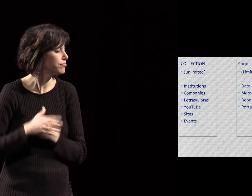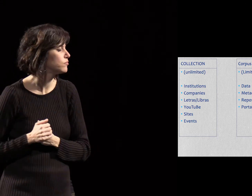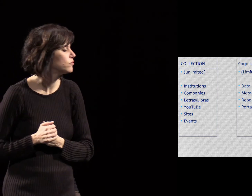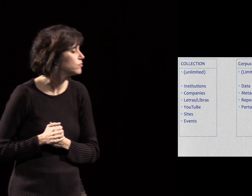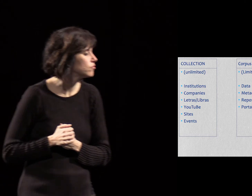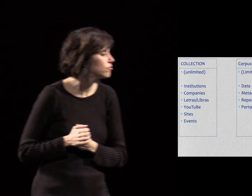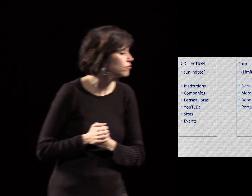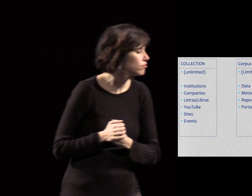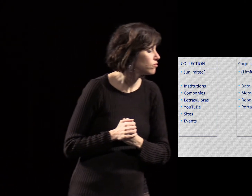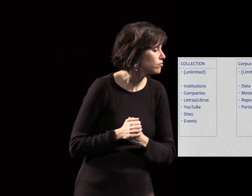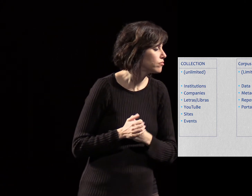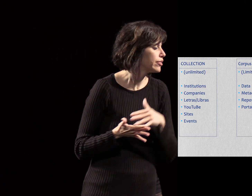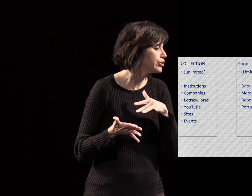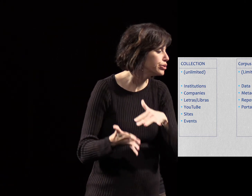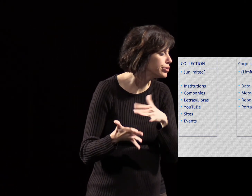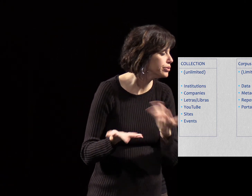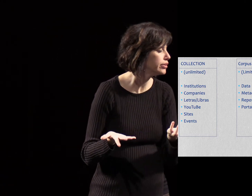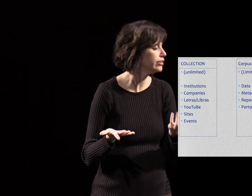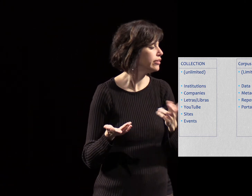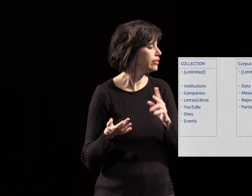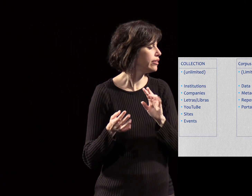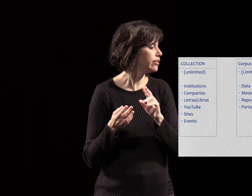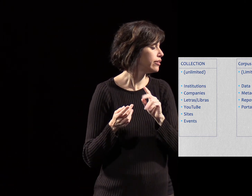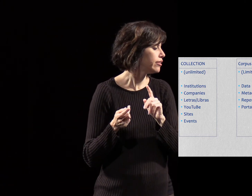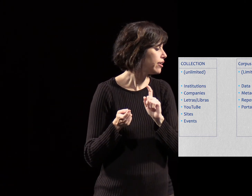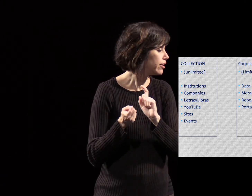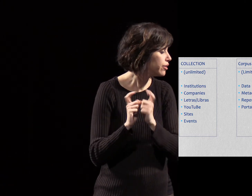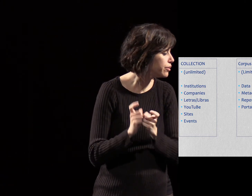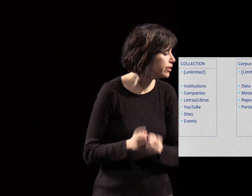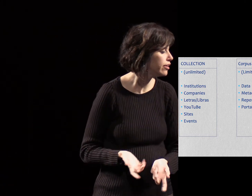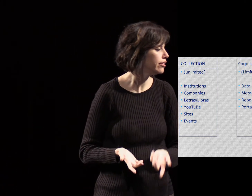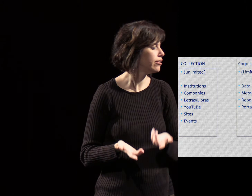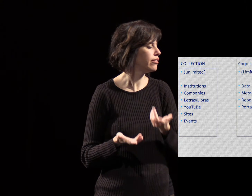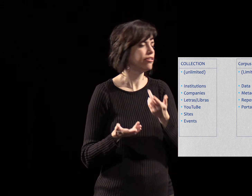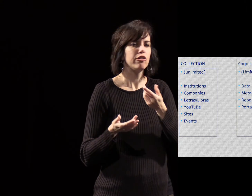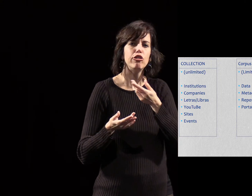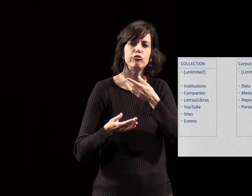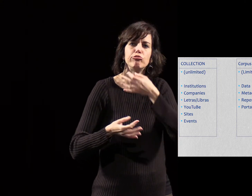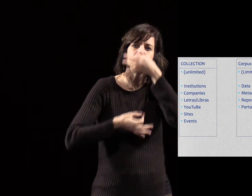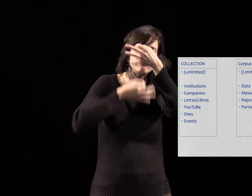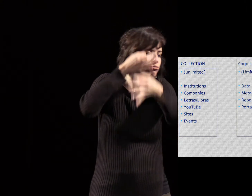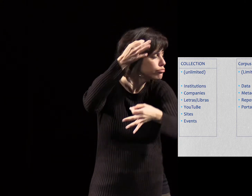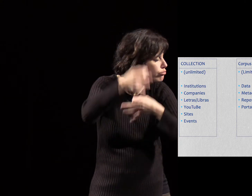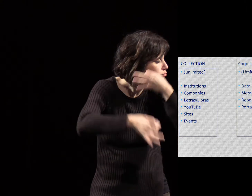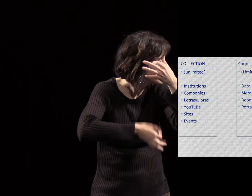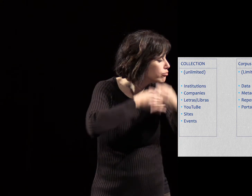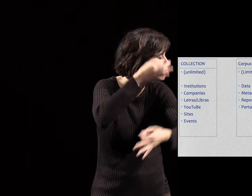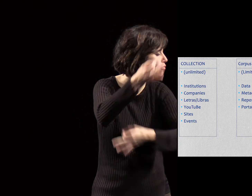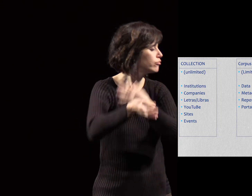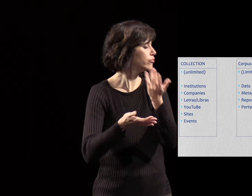I'll explain a bit more about this. You have studies, translations,